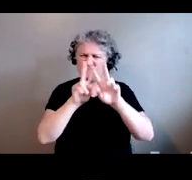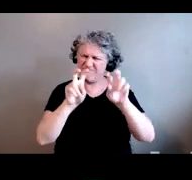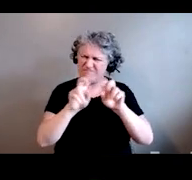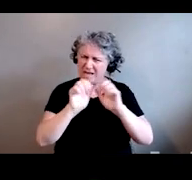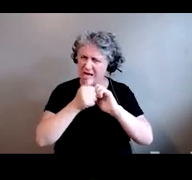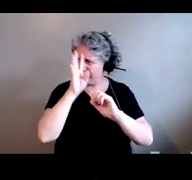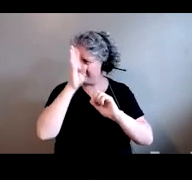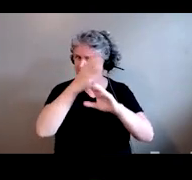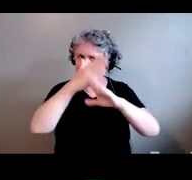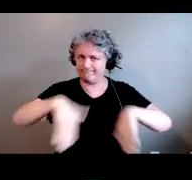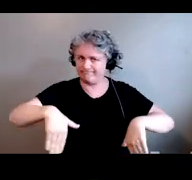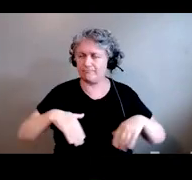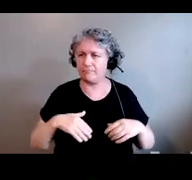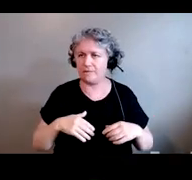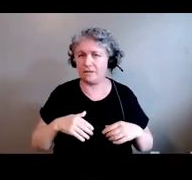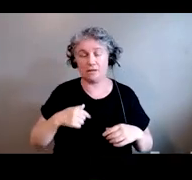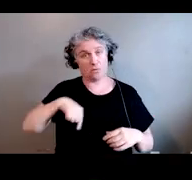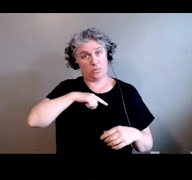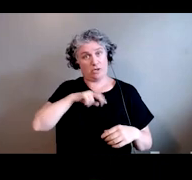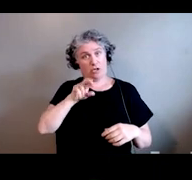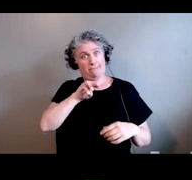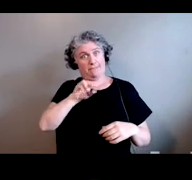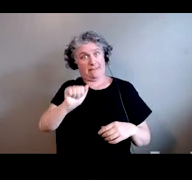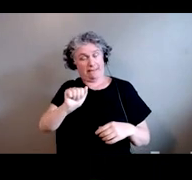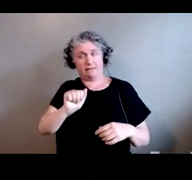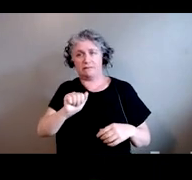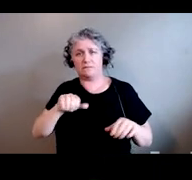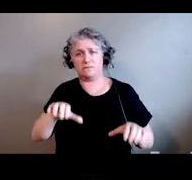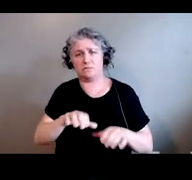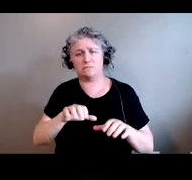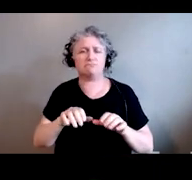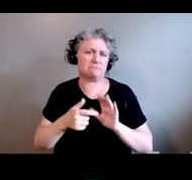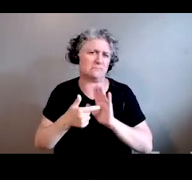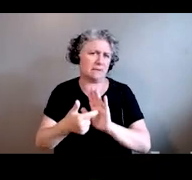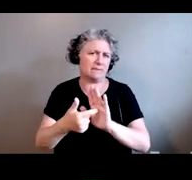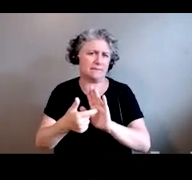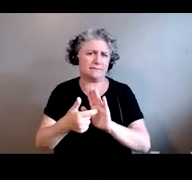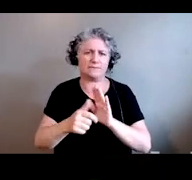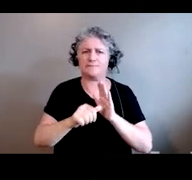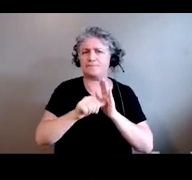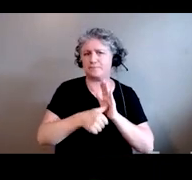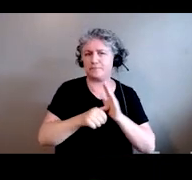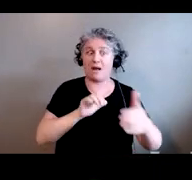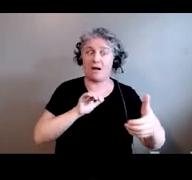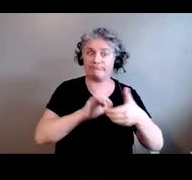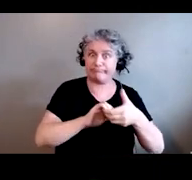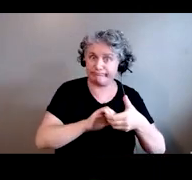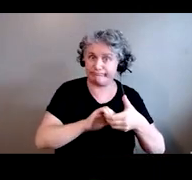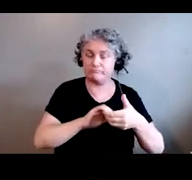So something that we're doing for for example here to highlight a partnership is We're working